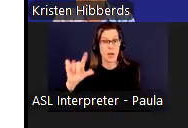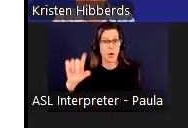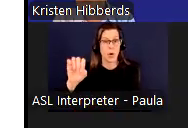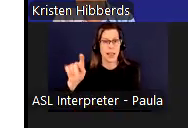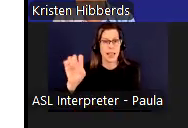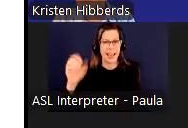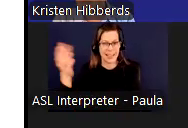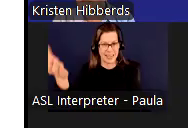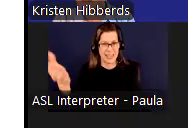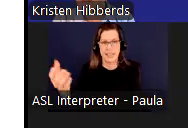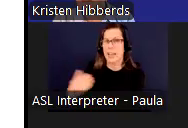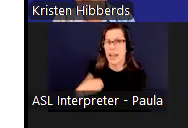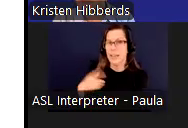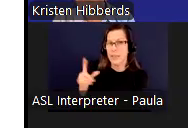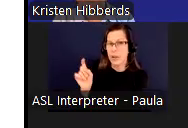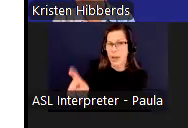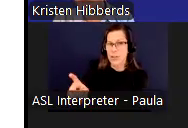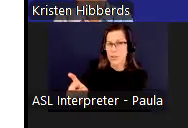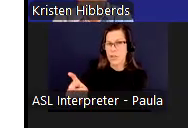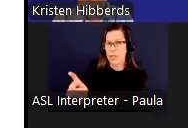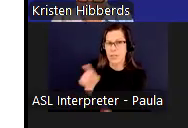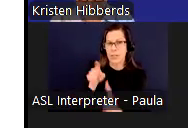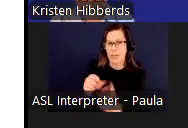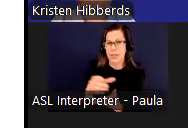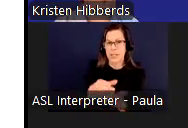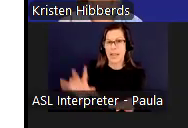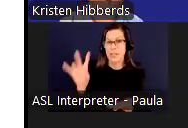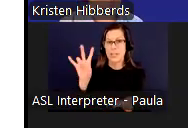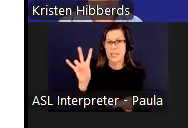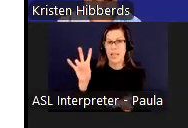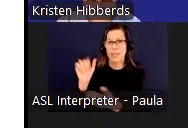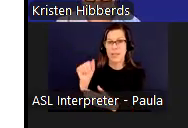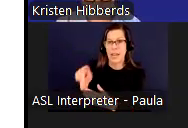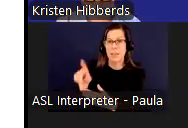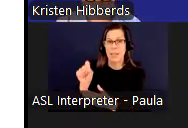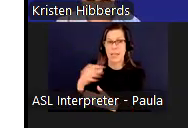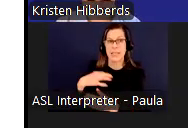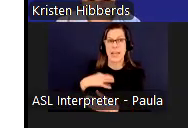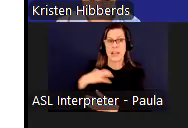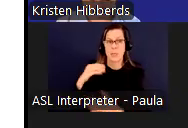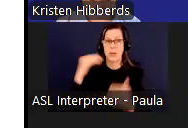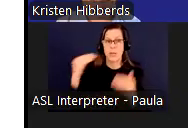So I just have a a question. Under Section 7, the APS, eligible adults who receive Medicaid Services.